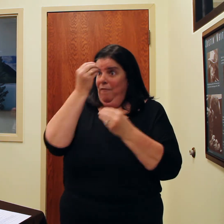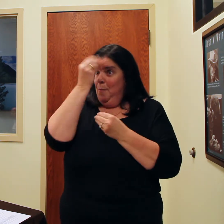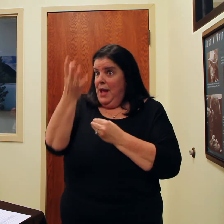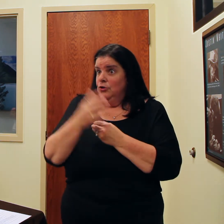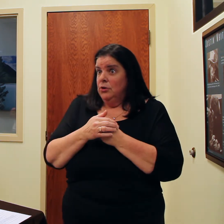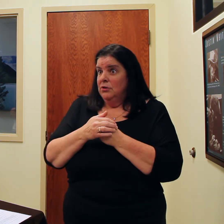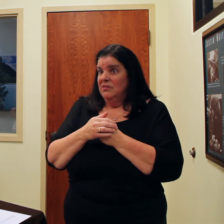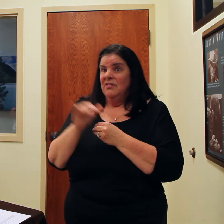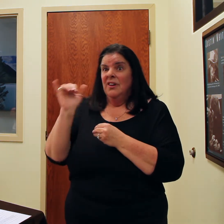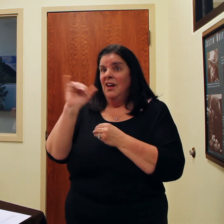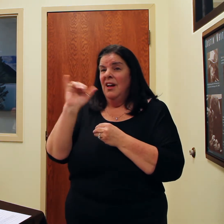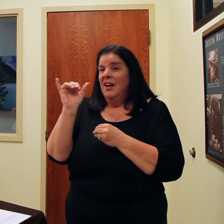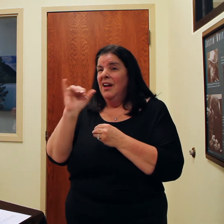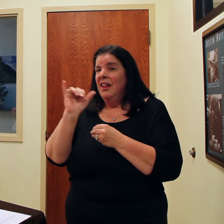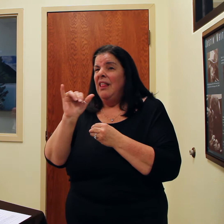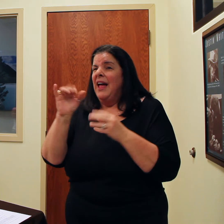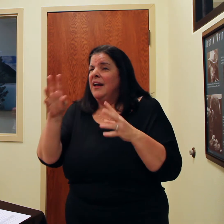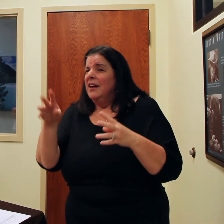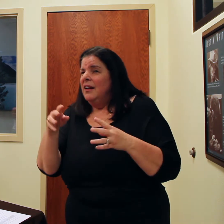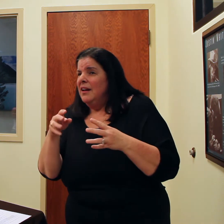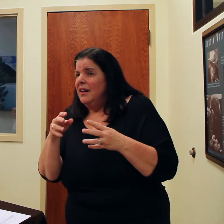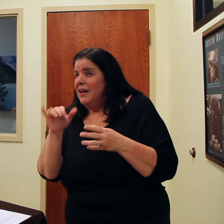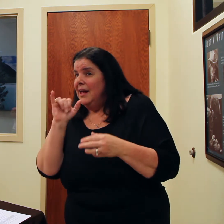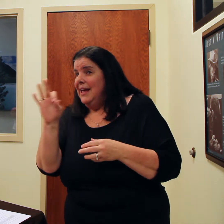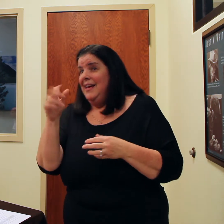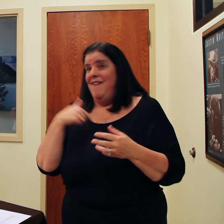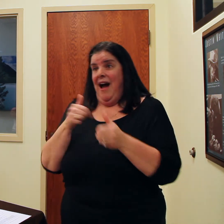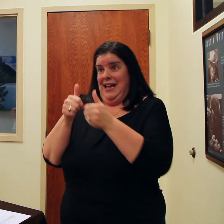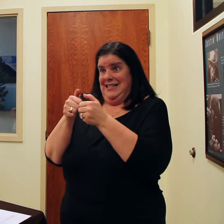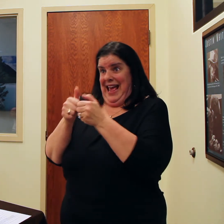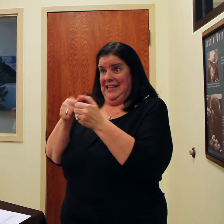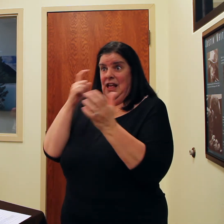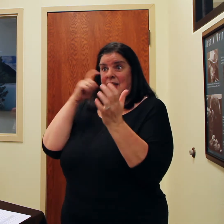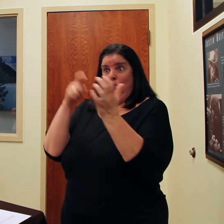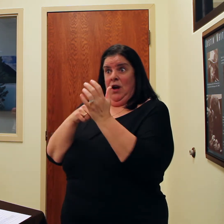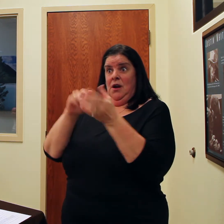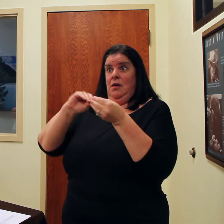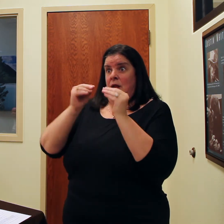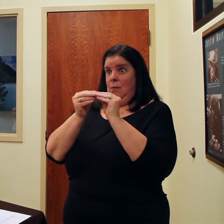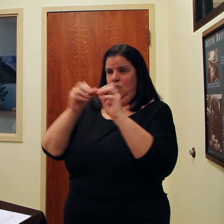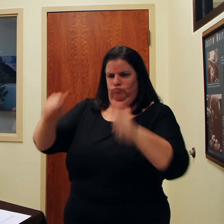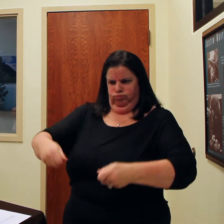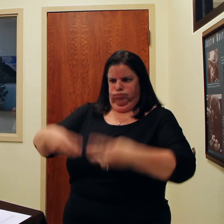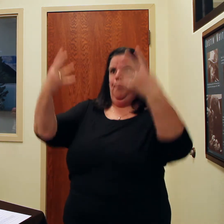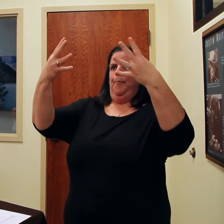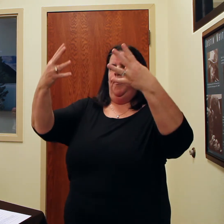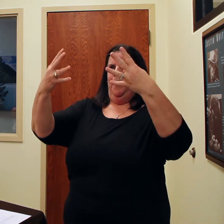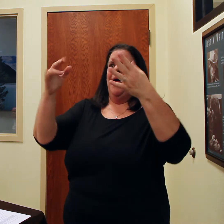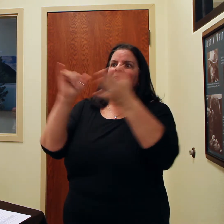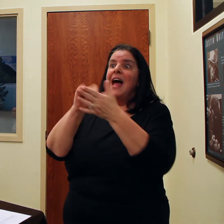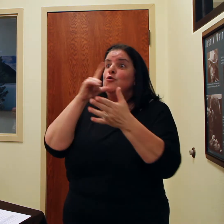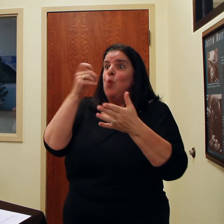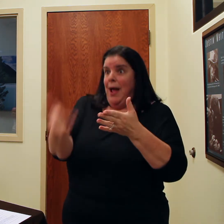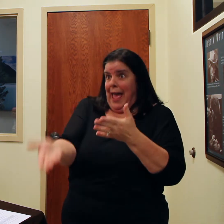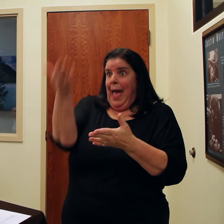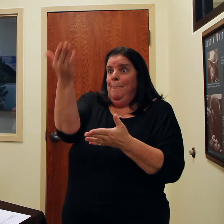for a photo-type look out thing? That way, if I text him they'd recognize that number and a photo will come up and say this is who I am?